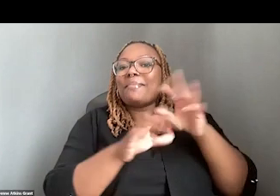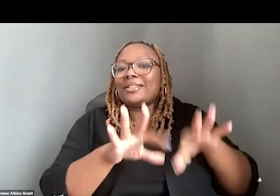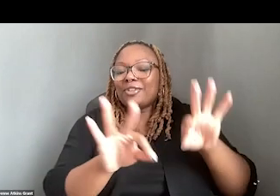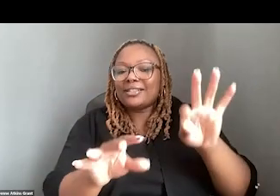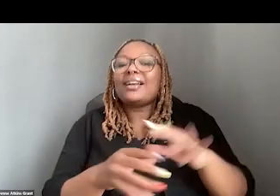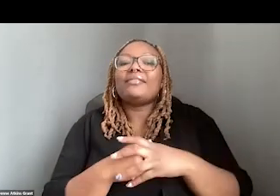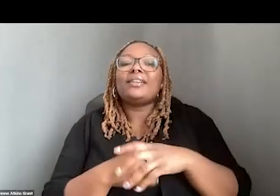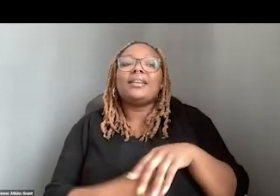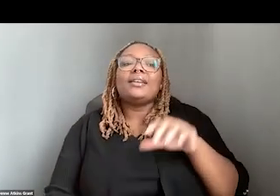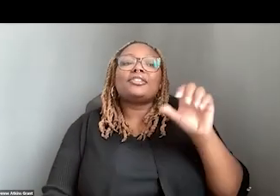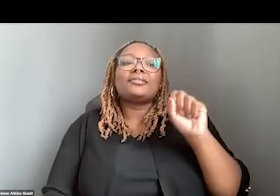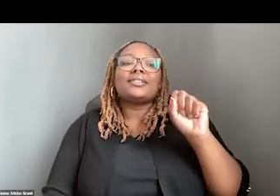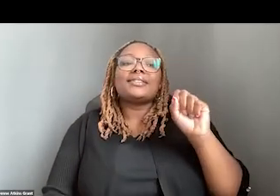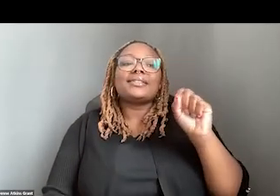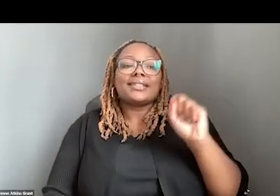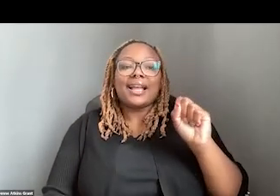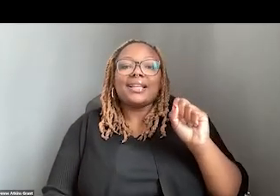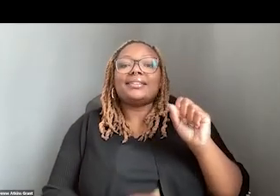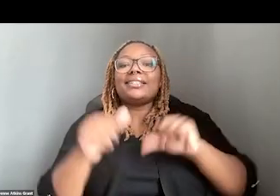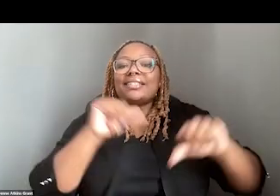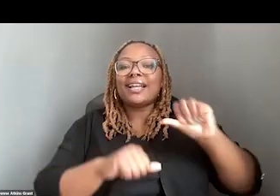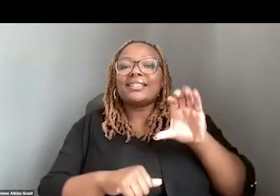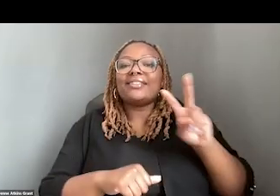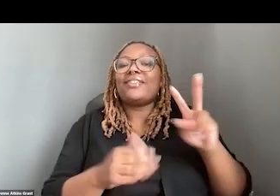So SciENcv helps in a multitude of ways.